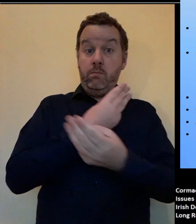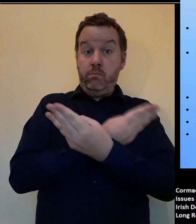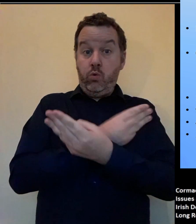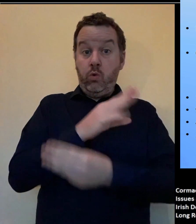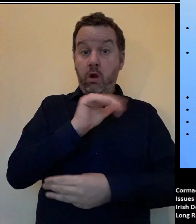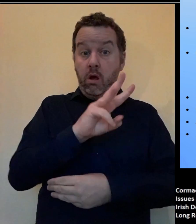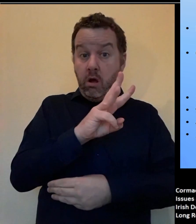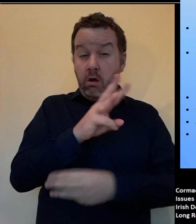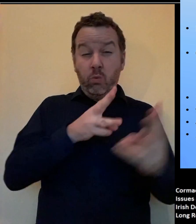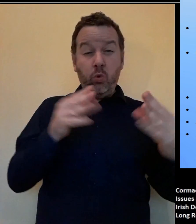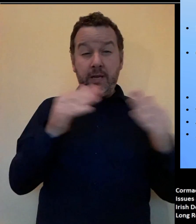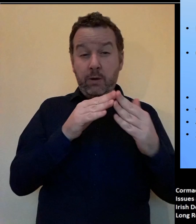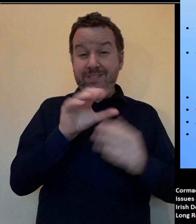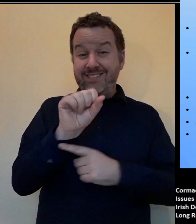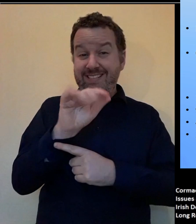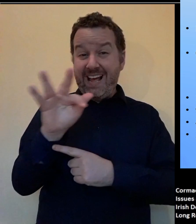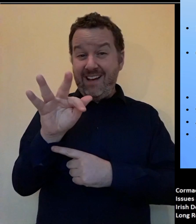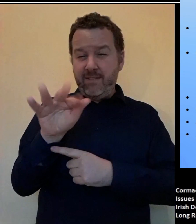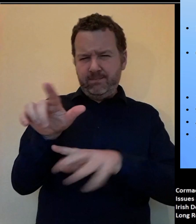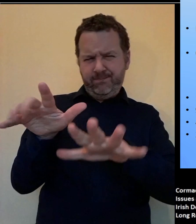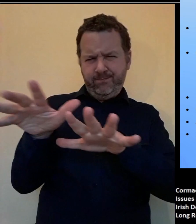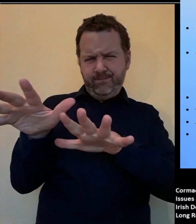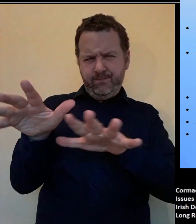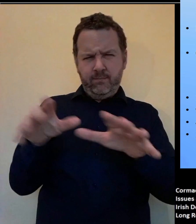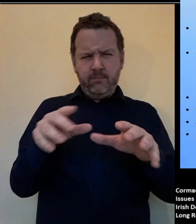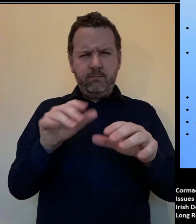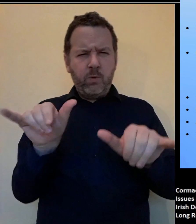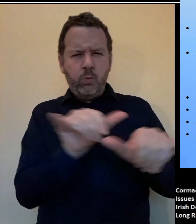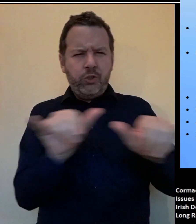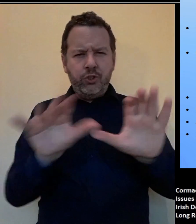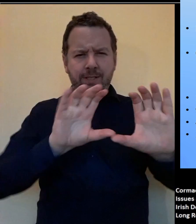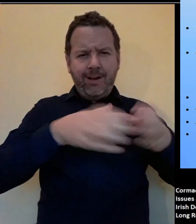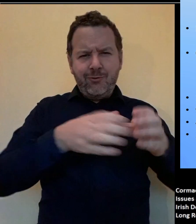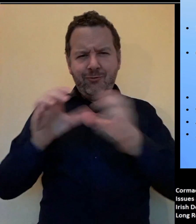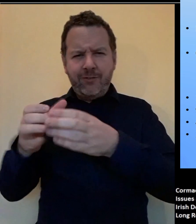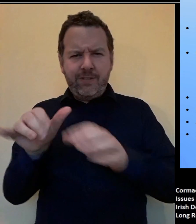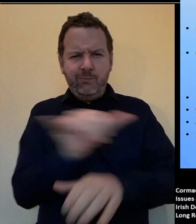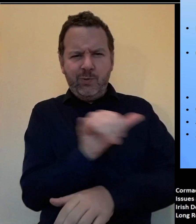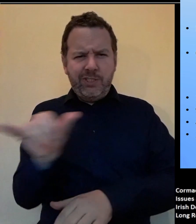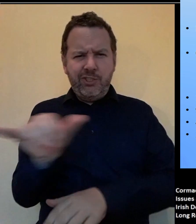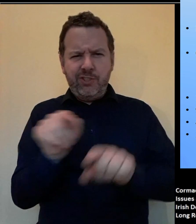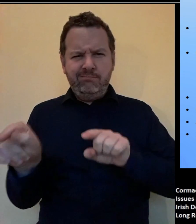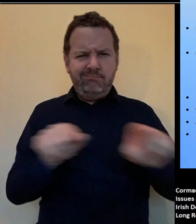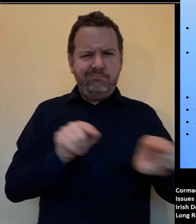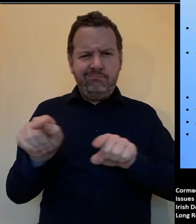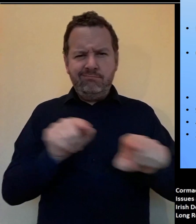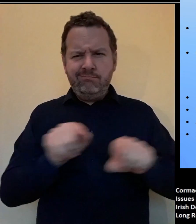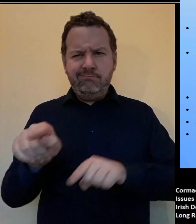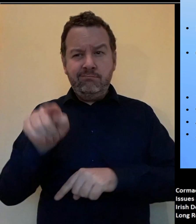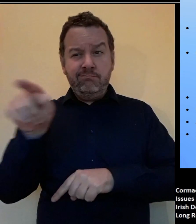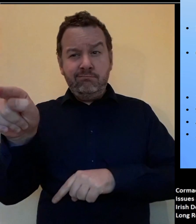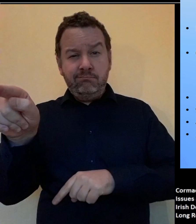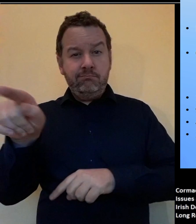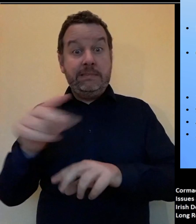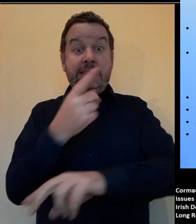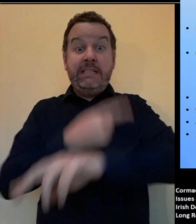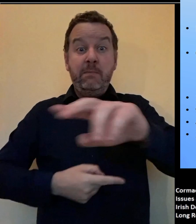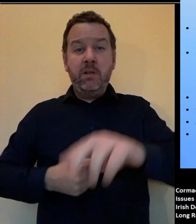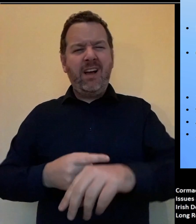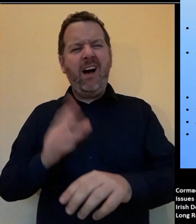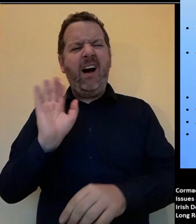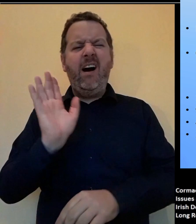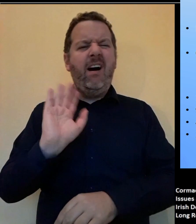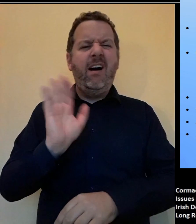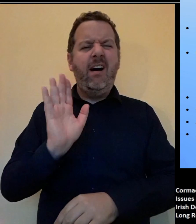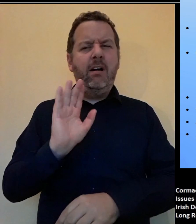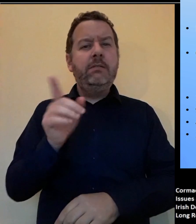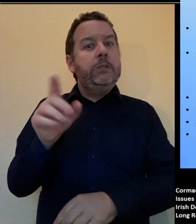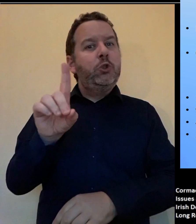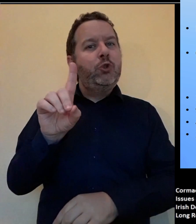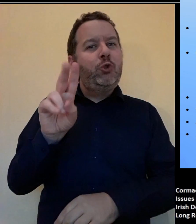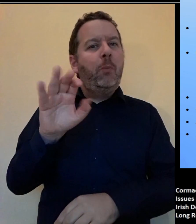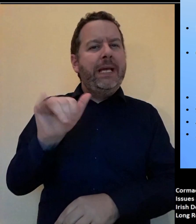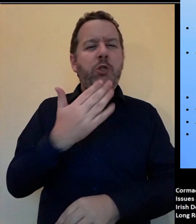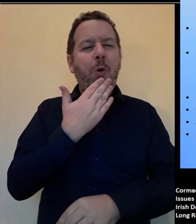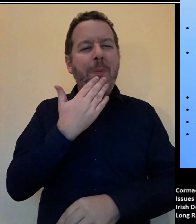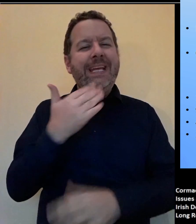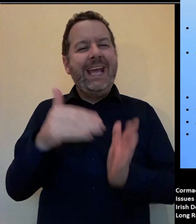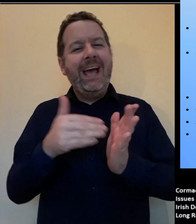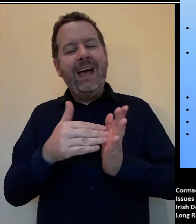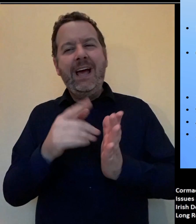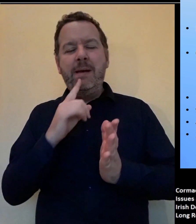not quite 'disabled' enough to not be able bodied, and certainly described in this case as a 'dumby' -